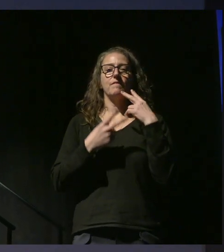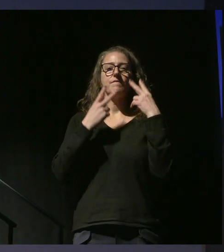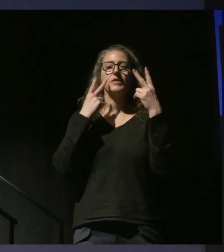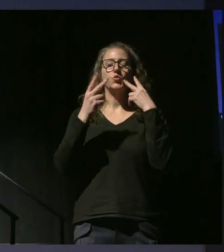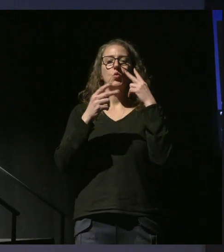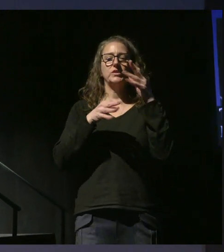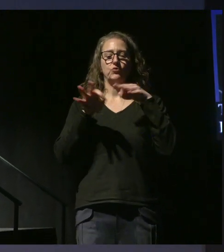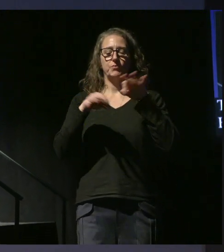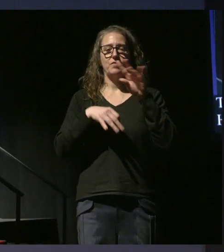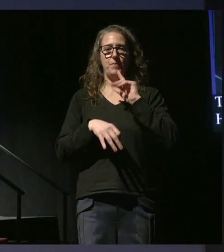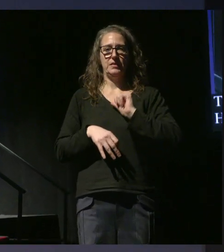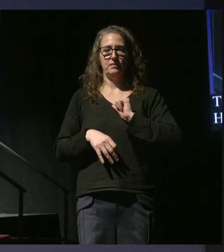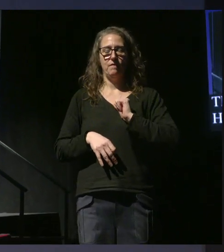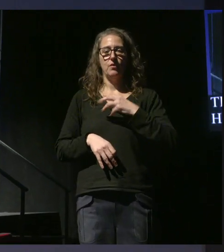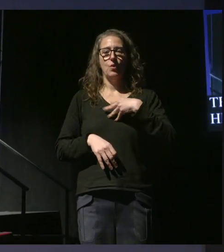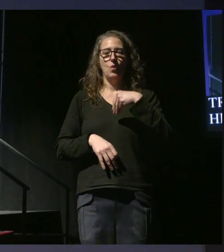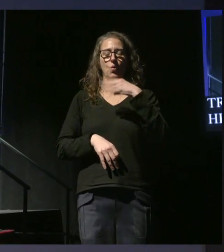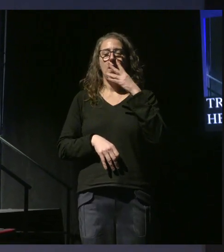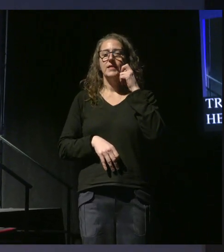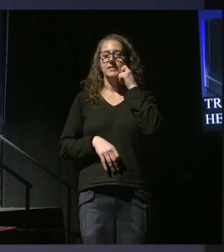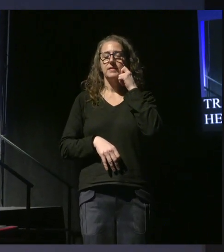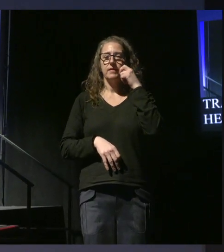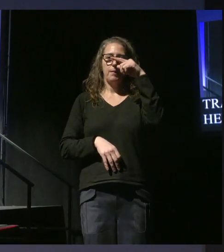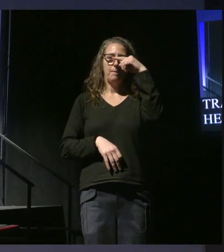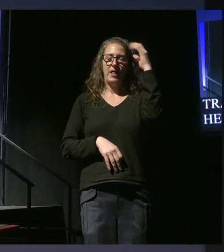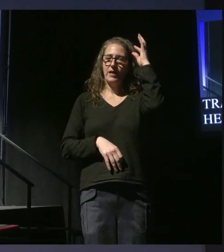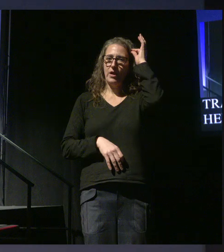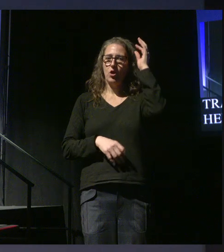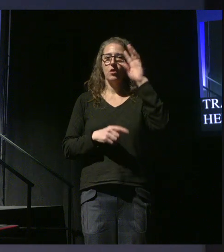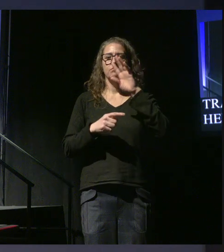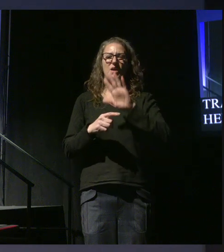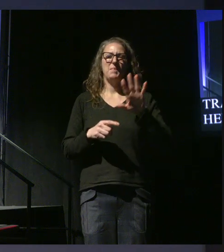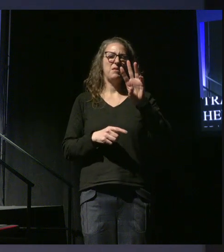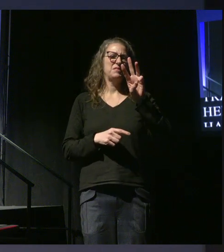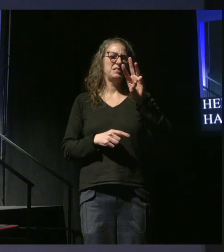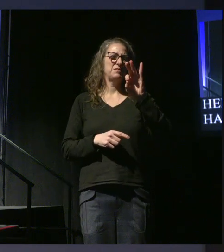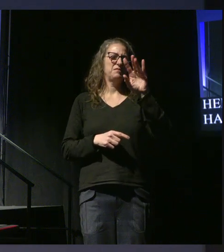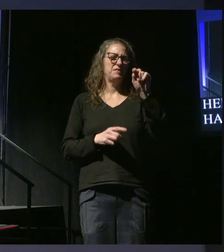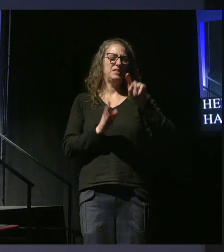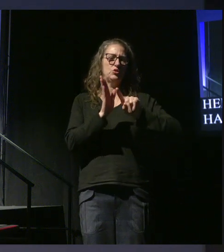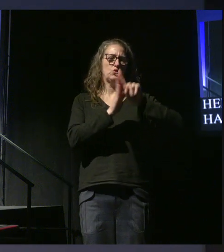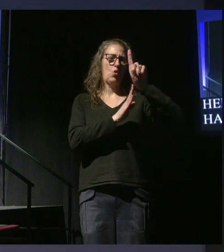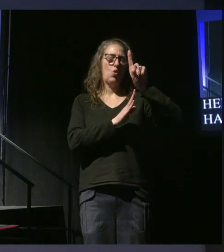I have white skin, black hair, I'm about six feet tall, wearing a gray blazer.